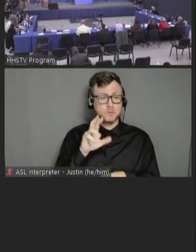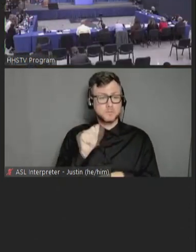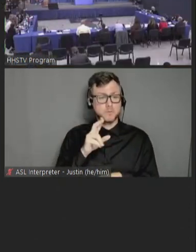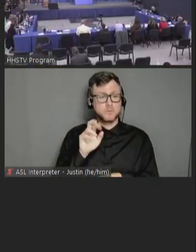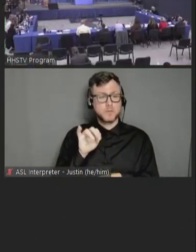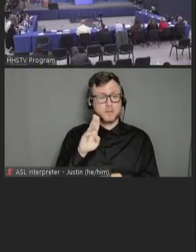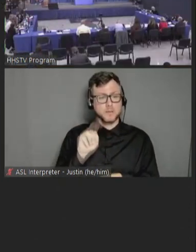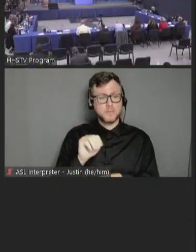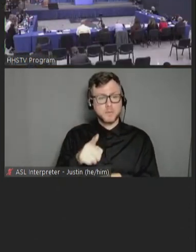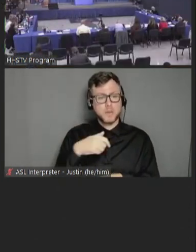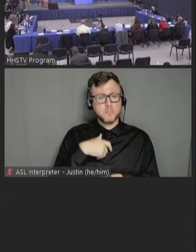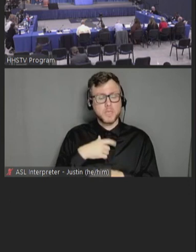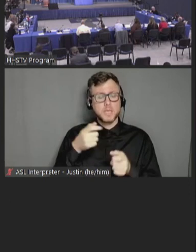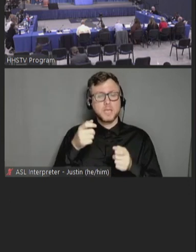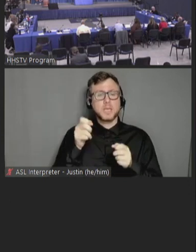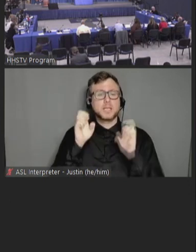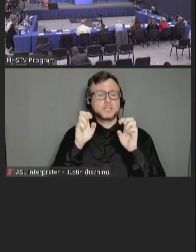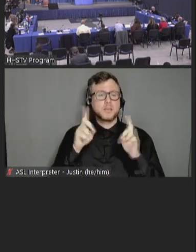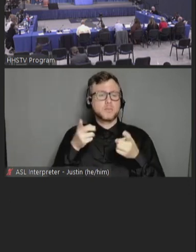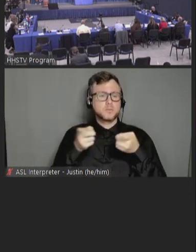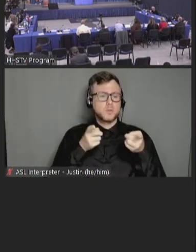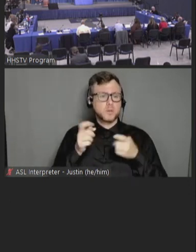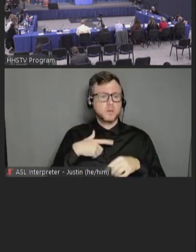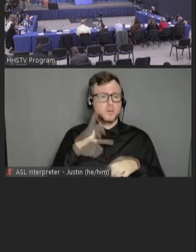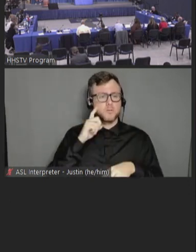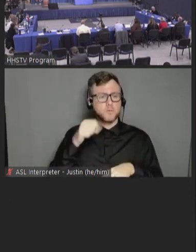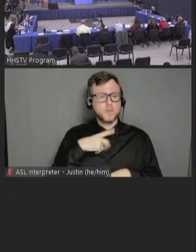and I'm the Executive Director of the National Vaccine Information Centre.